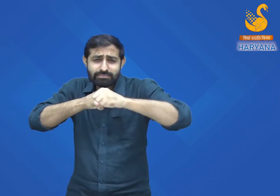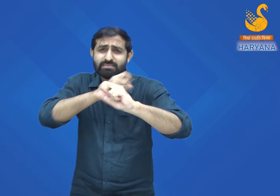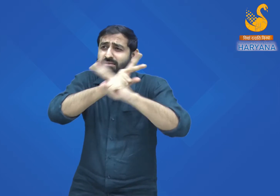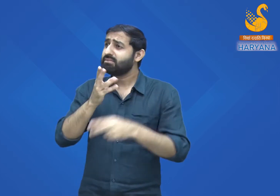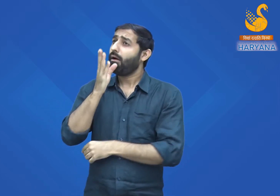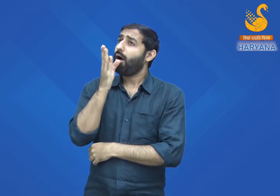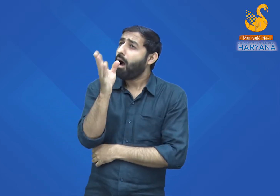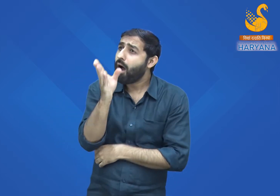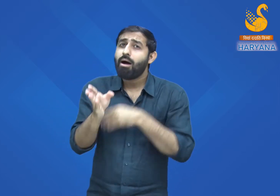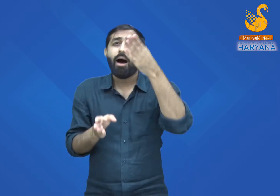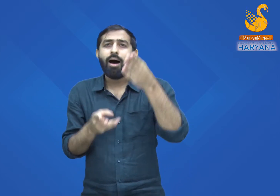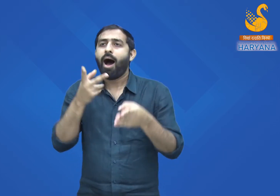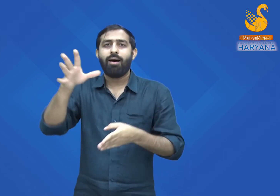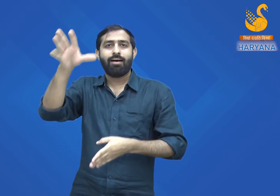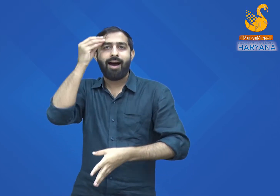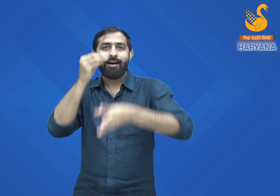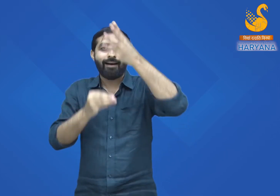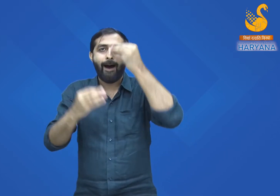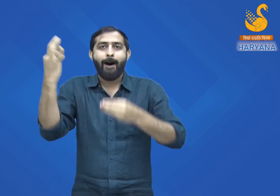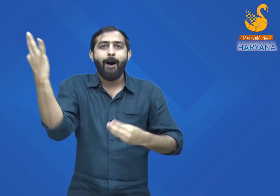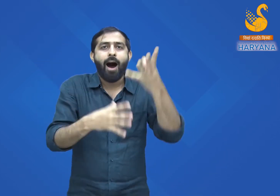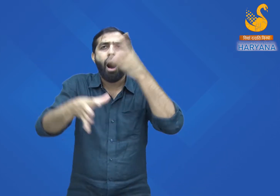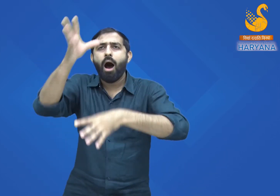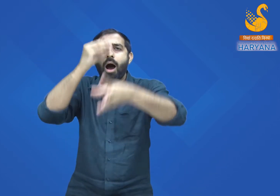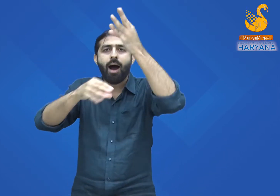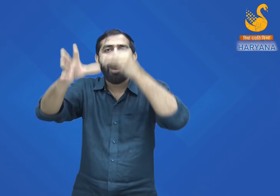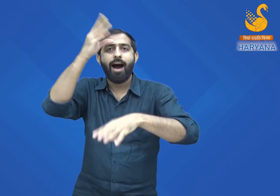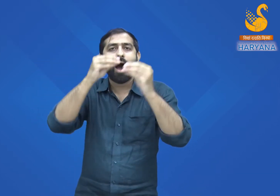in which we see the detailed information written about their construction.